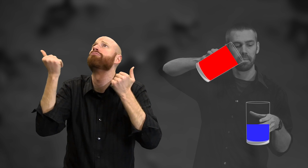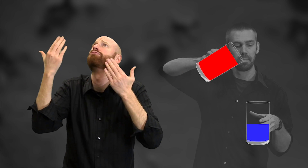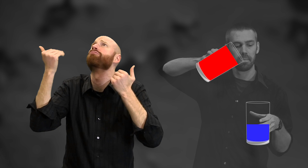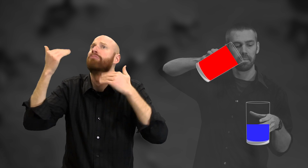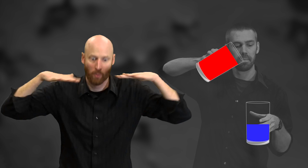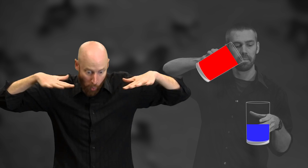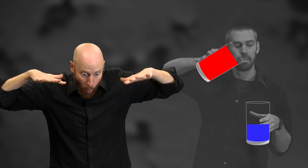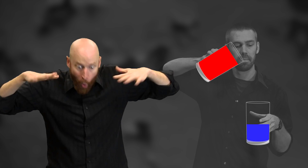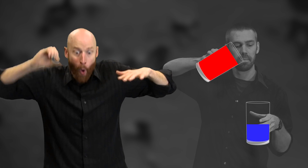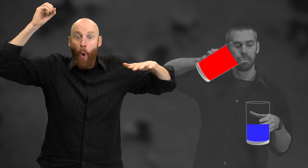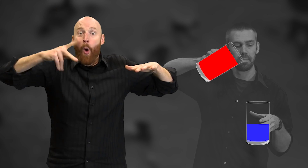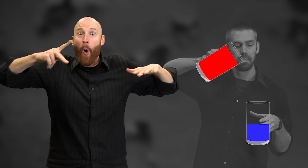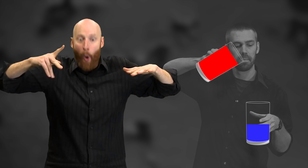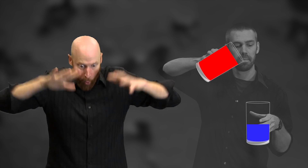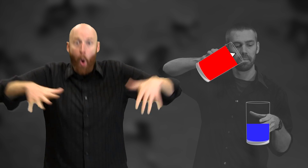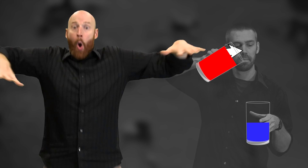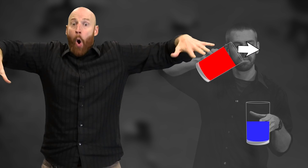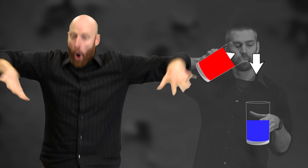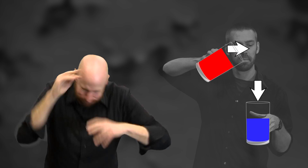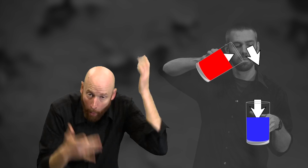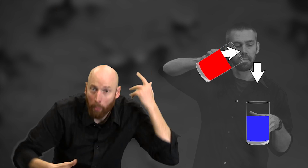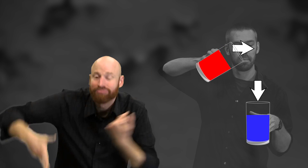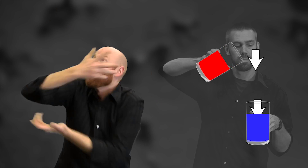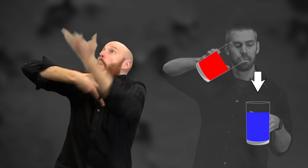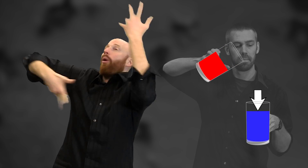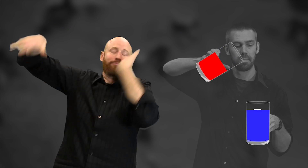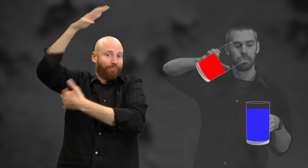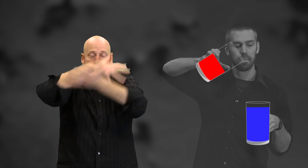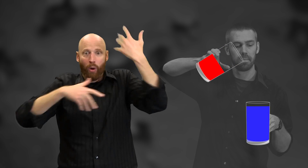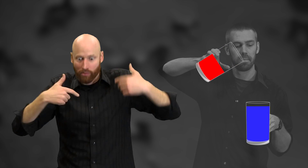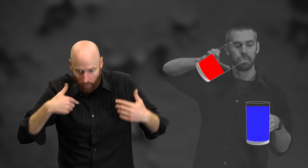Come on down. Oh! Here I come!! Austin: And down hot water dives into cold water's cup.